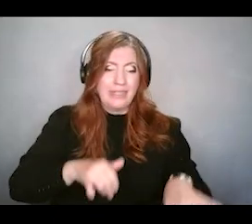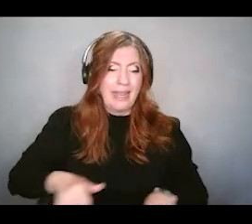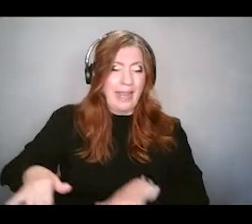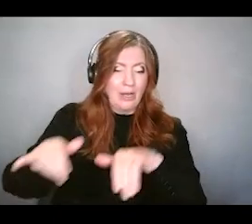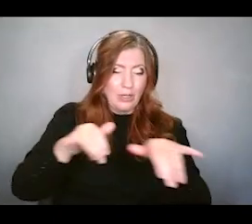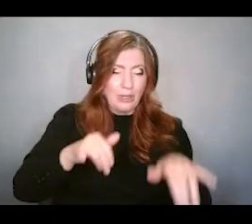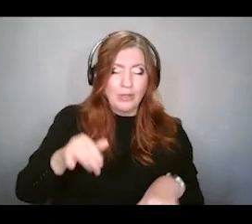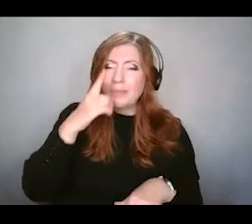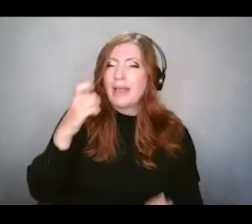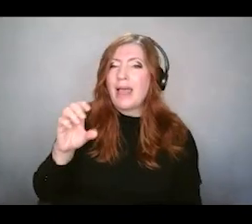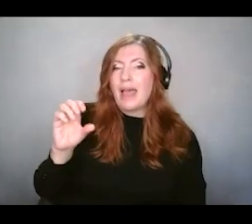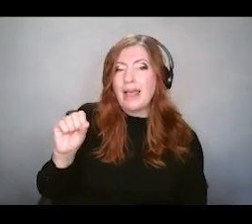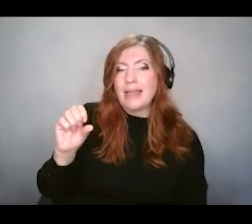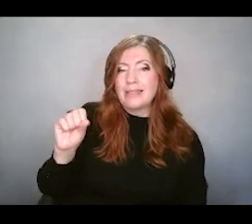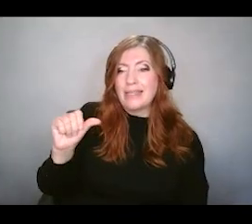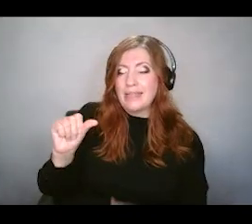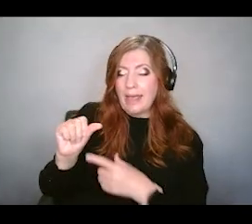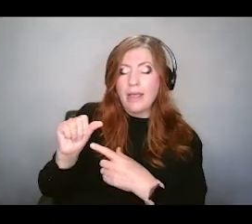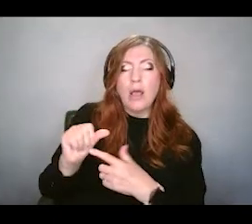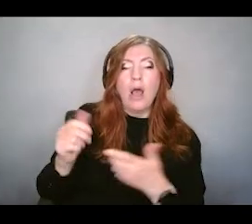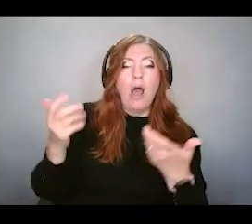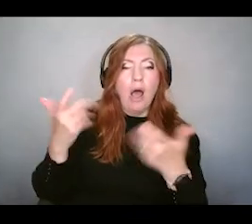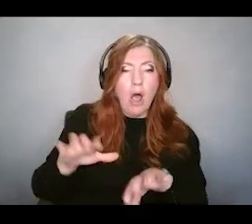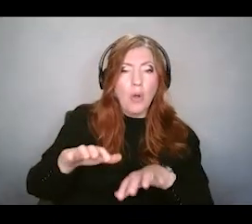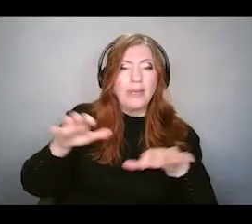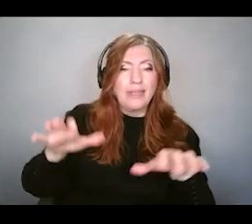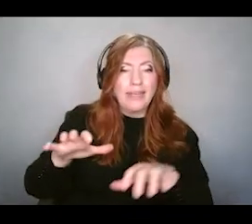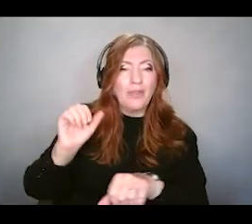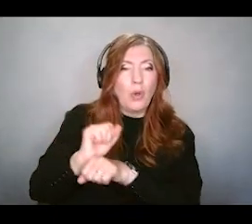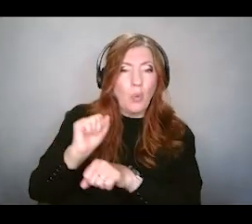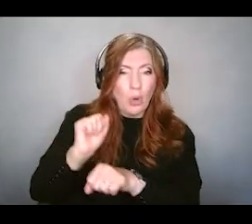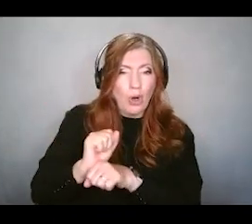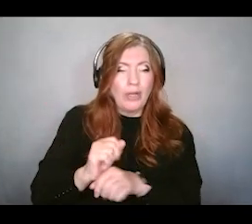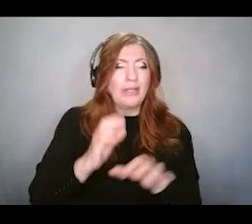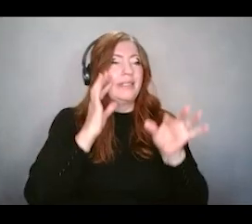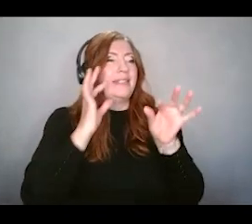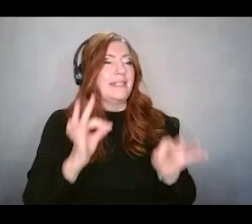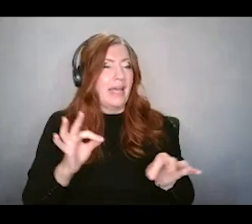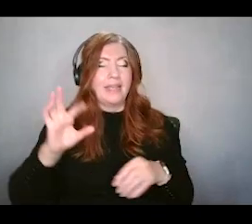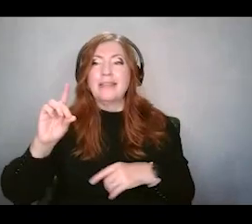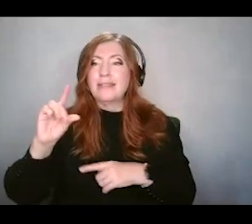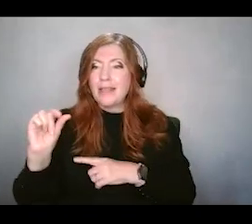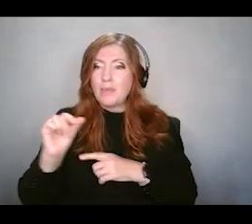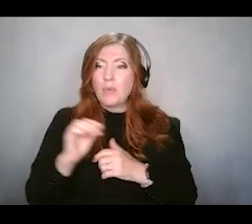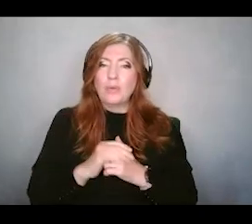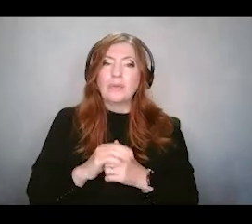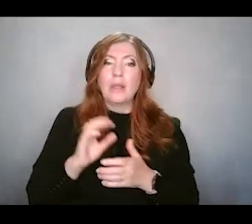already done the heavy lifting in determining disability. This is one of the fastest way to